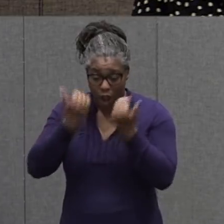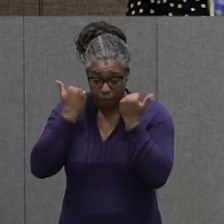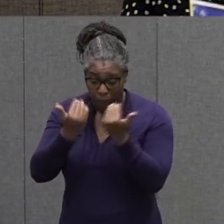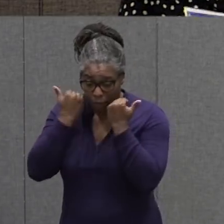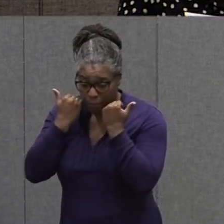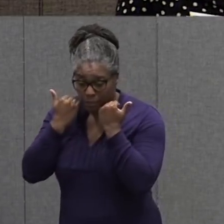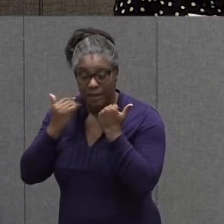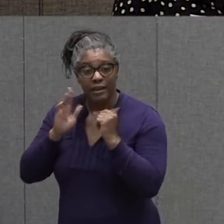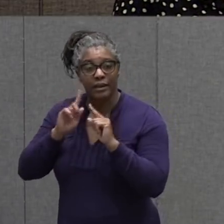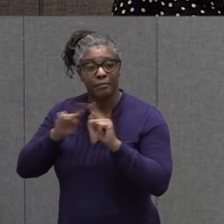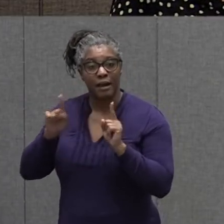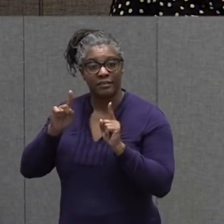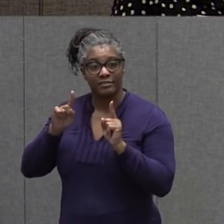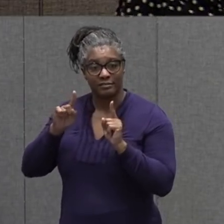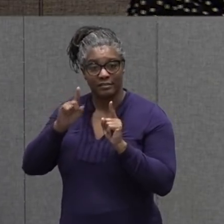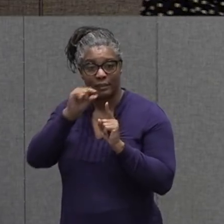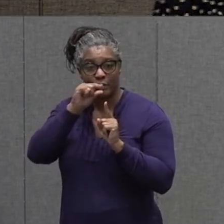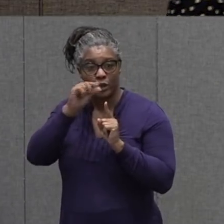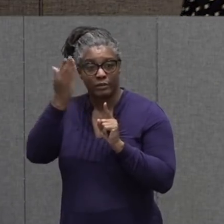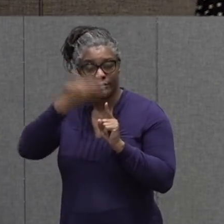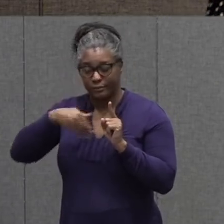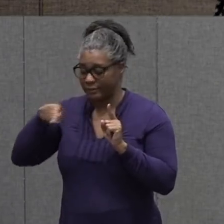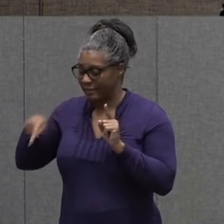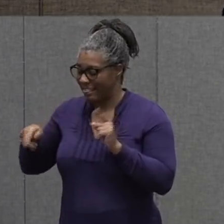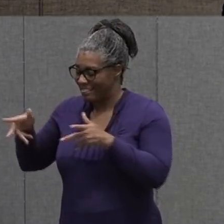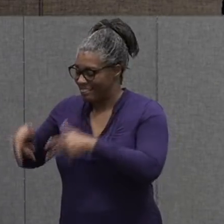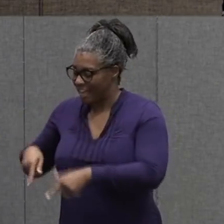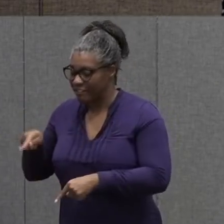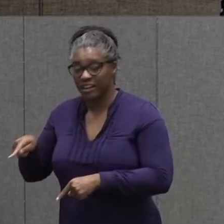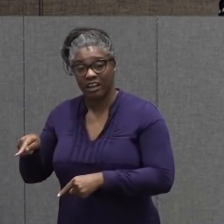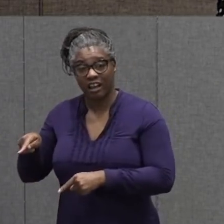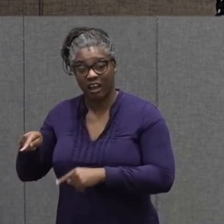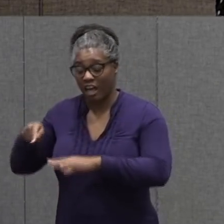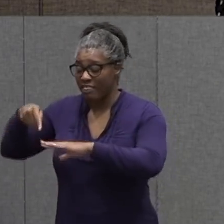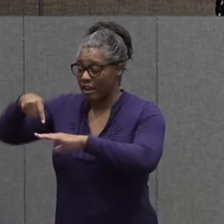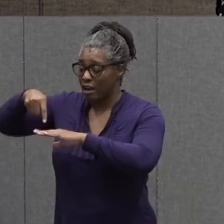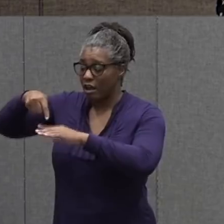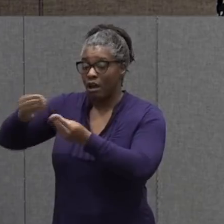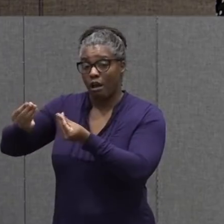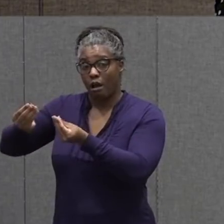to bury down and keep warm? And that's how she adapted to that environment.